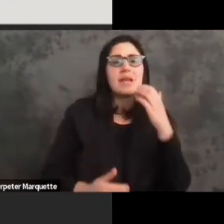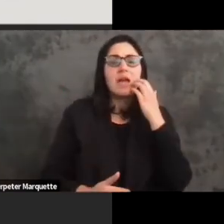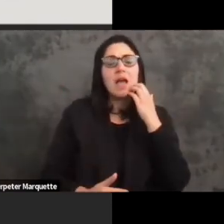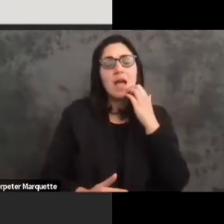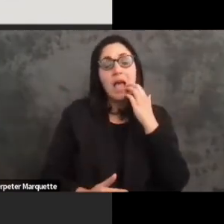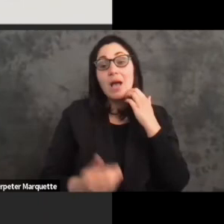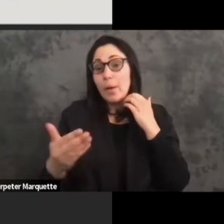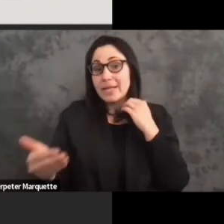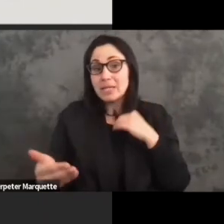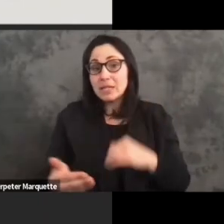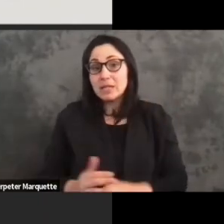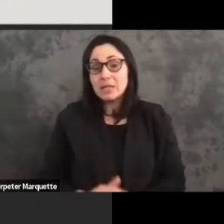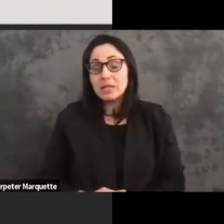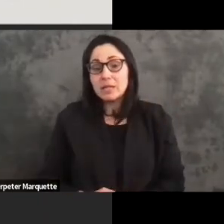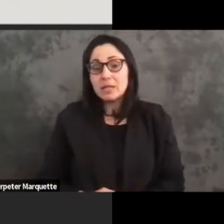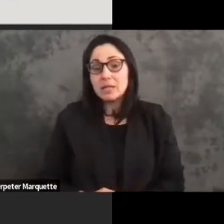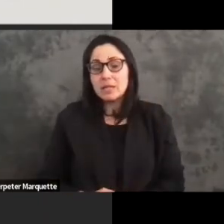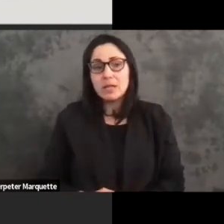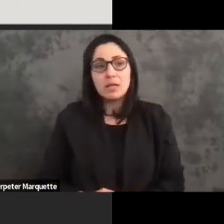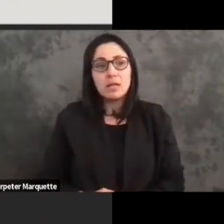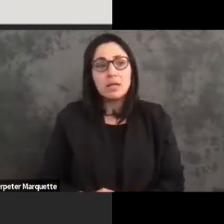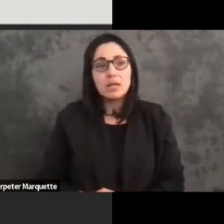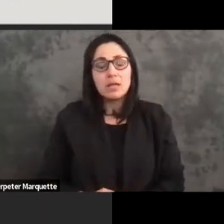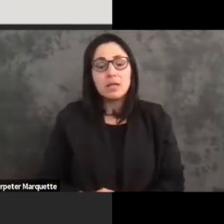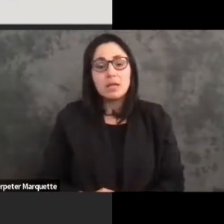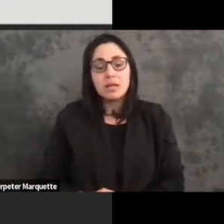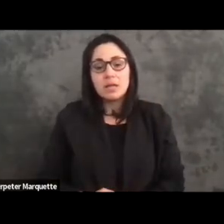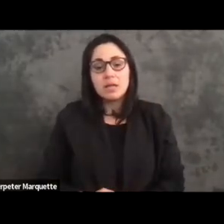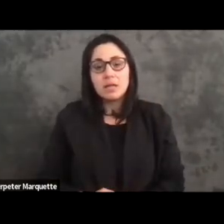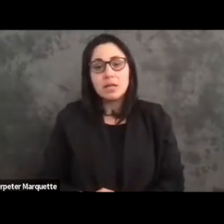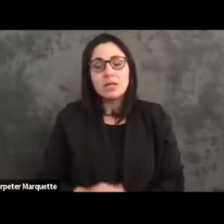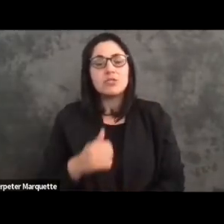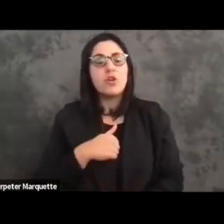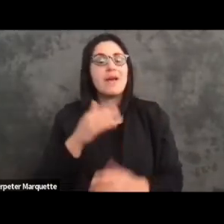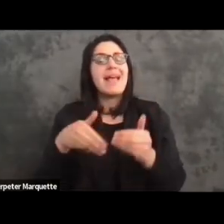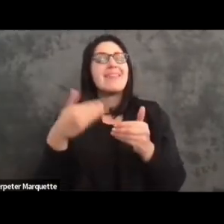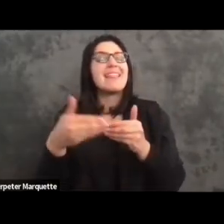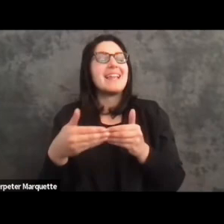we're gonna hold that one for now. But great question. And there's a question about, is